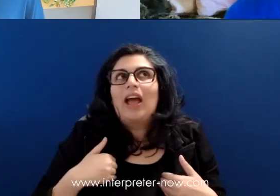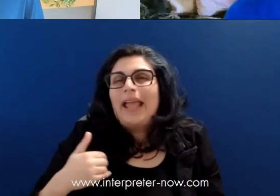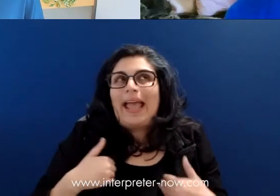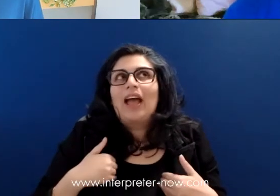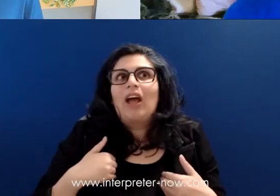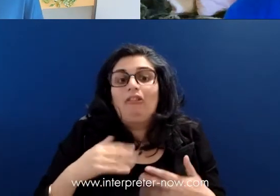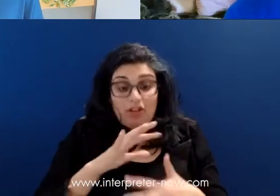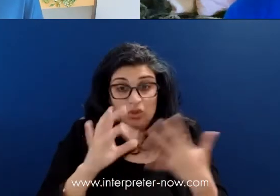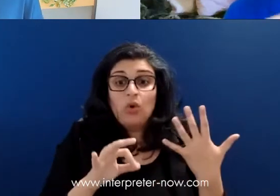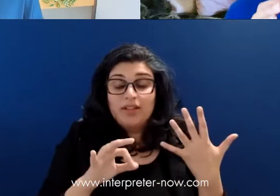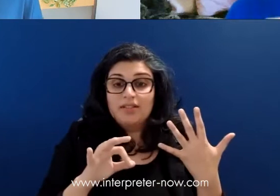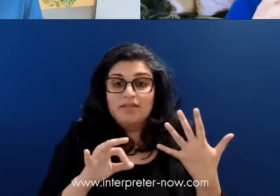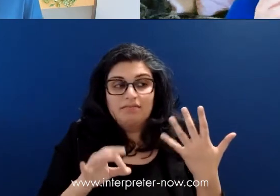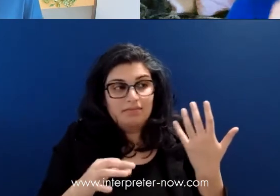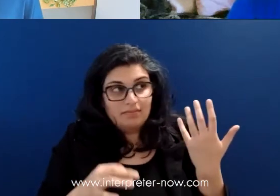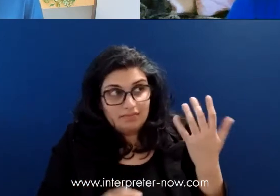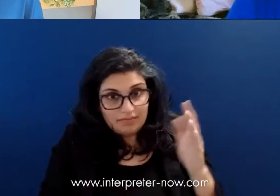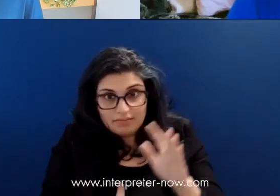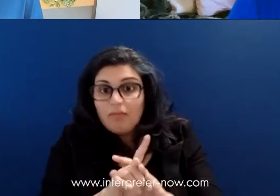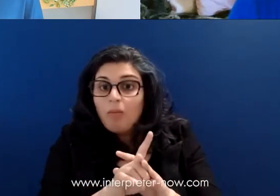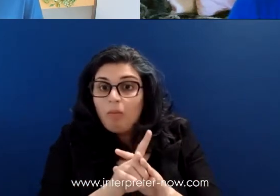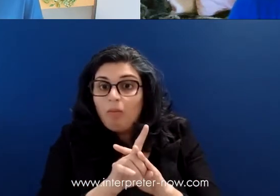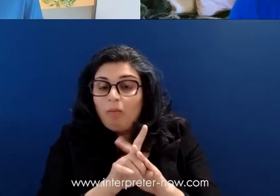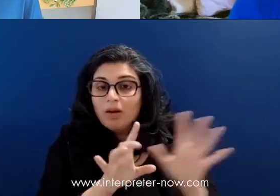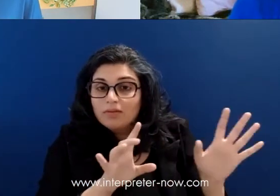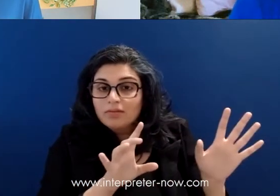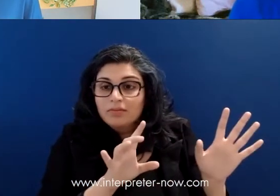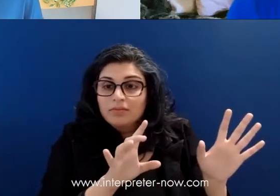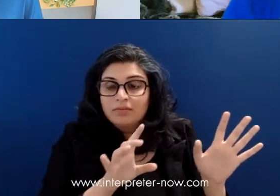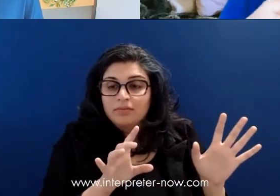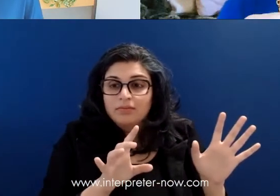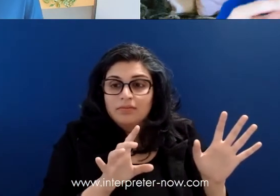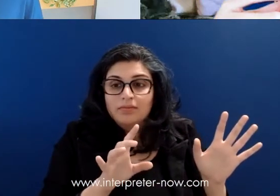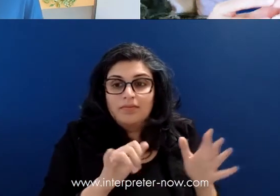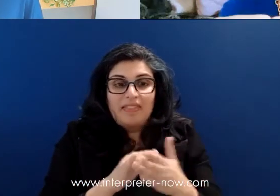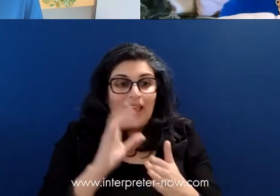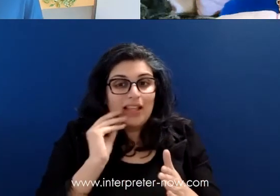the choice to show up and take that experience of empathy and then turn it into action.